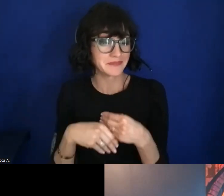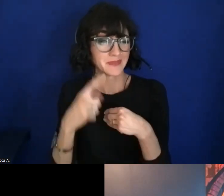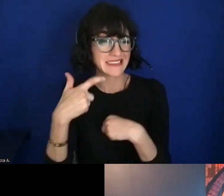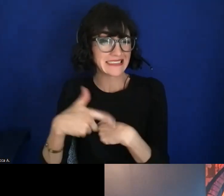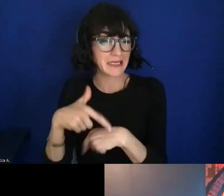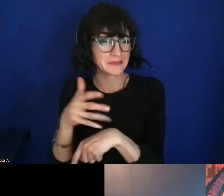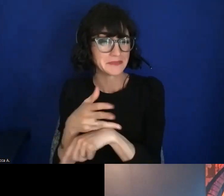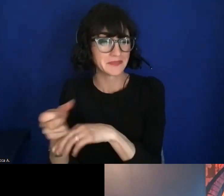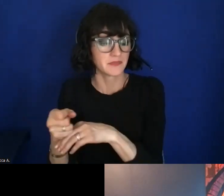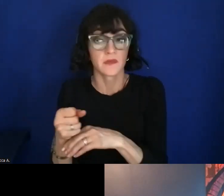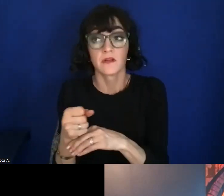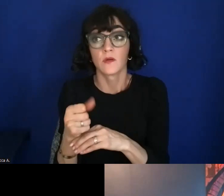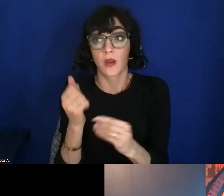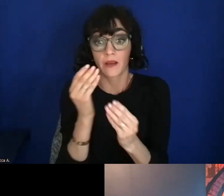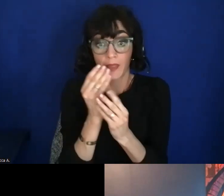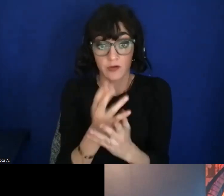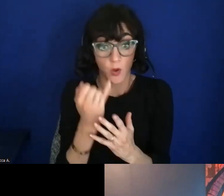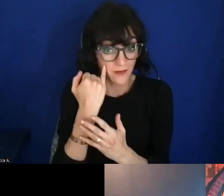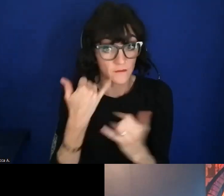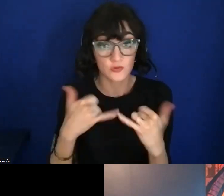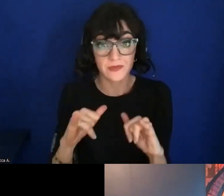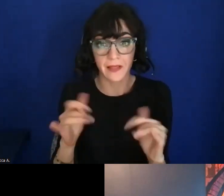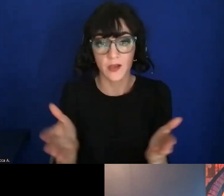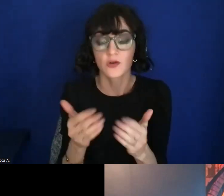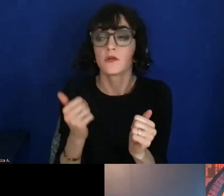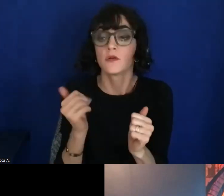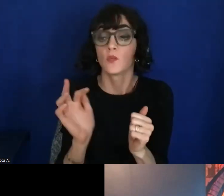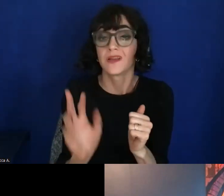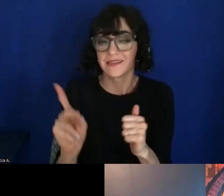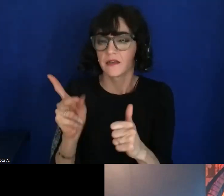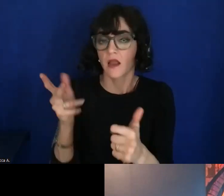to let everyone know who's still in the call that we actually updated our um technical